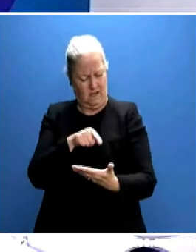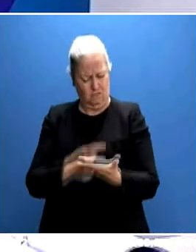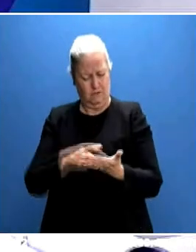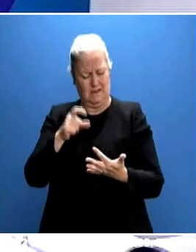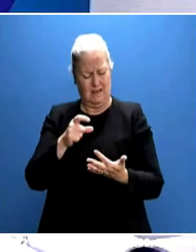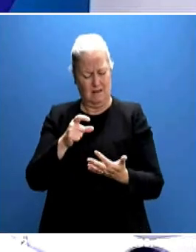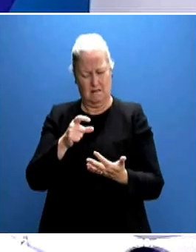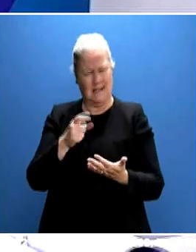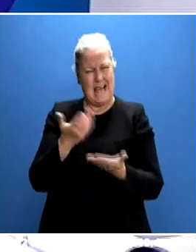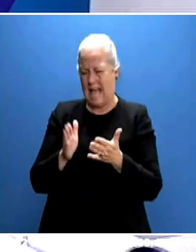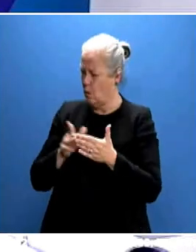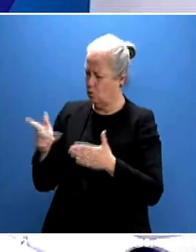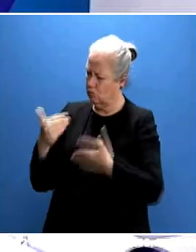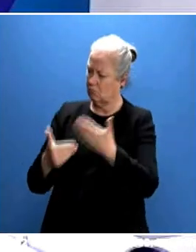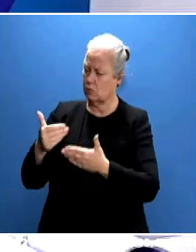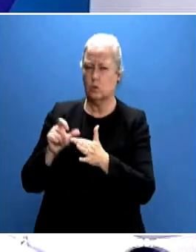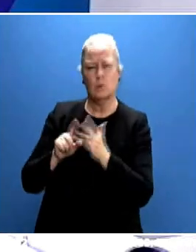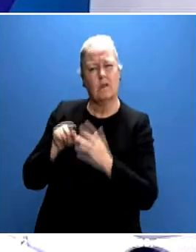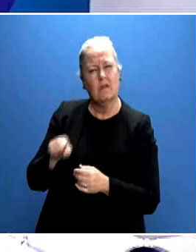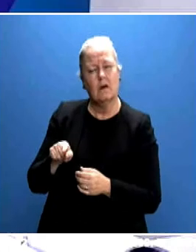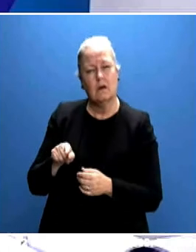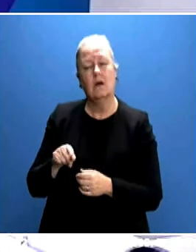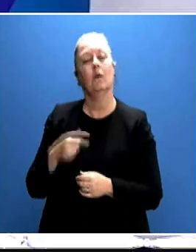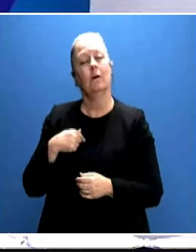We're using the resources we've got to assess children where we can.